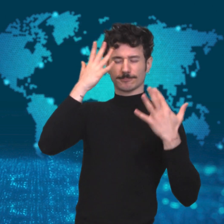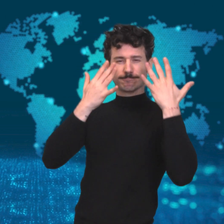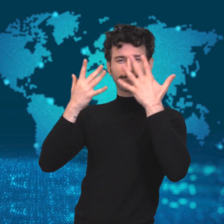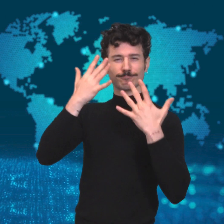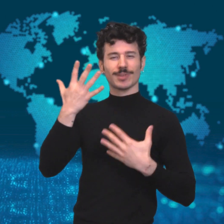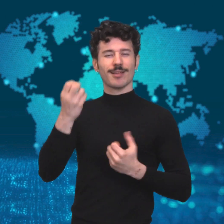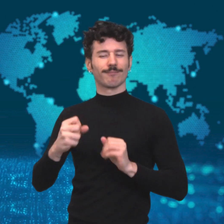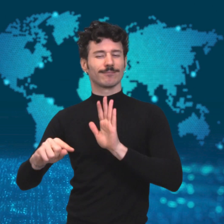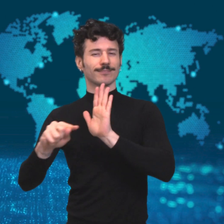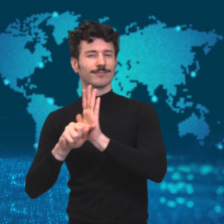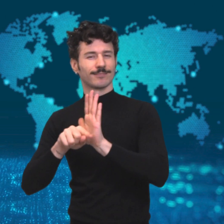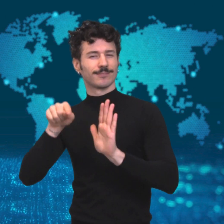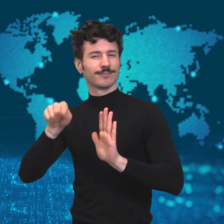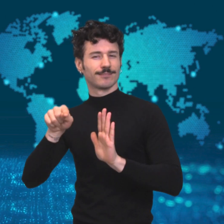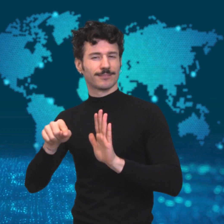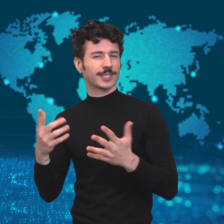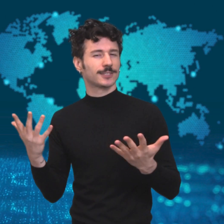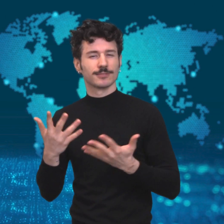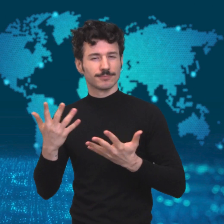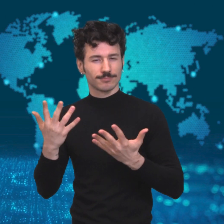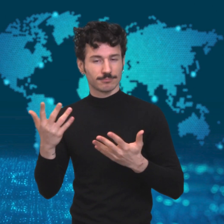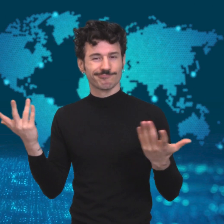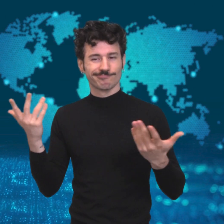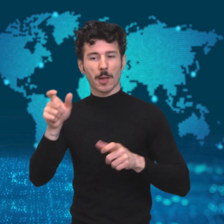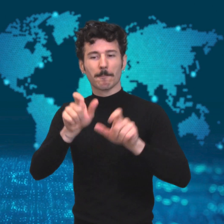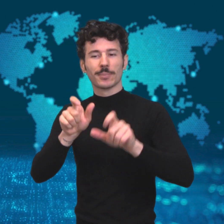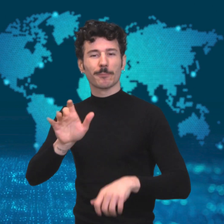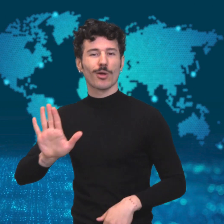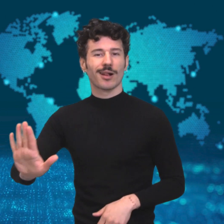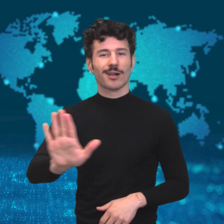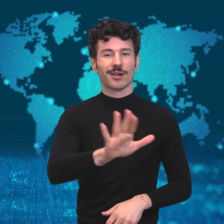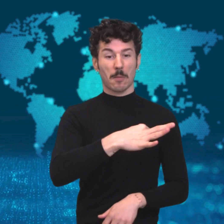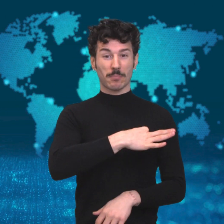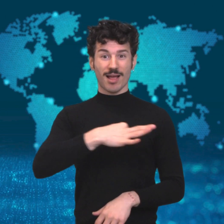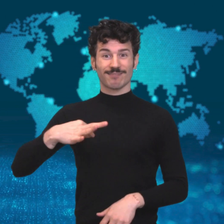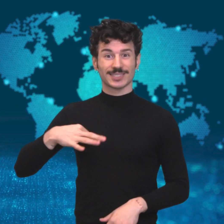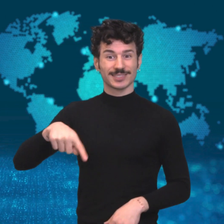movement, they express concern about possible